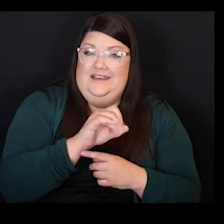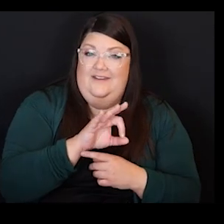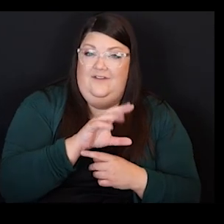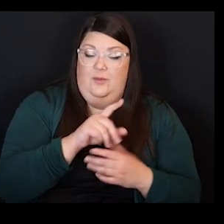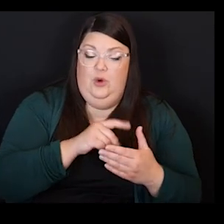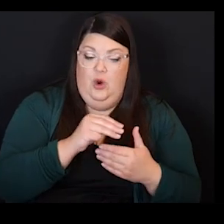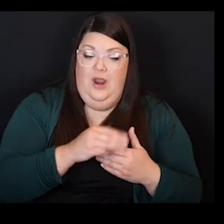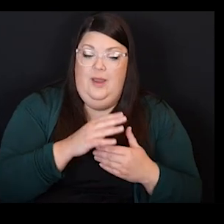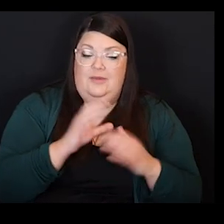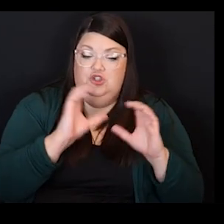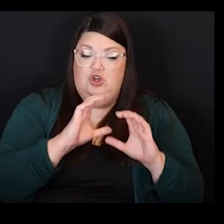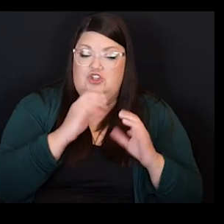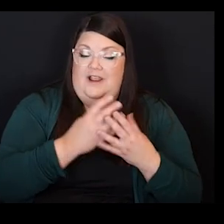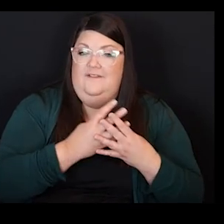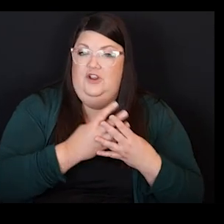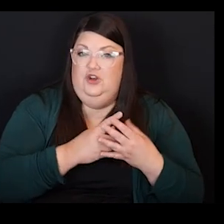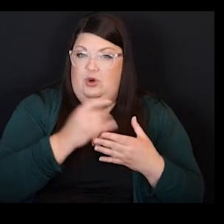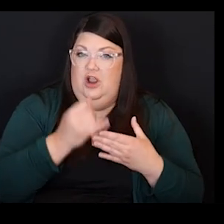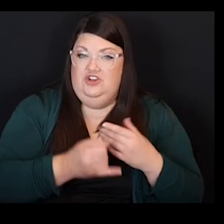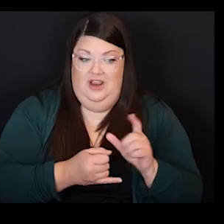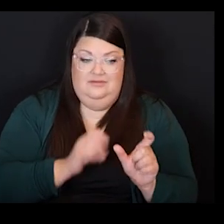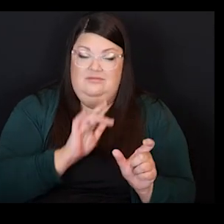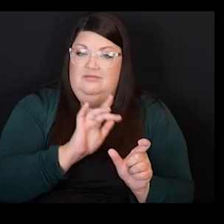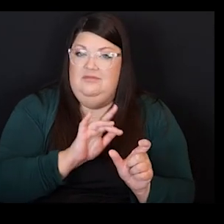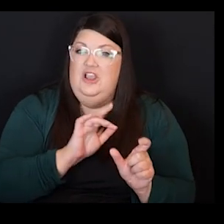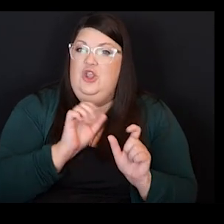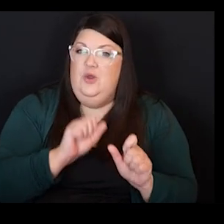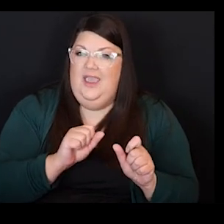This will allow you to explore DIF projects in one of two ways: